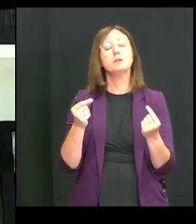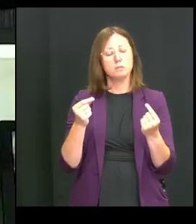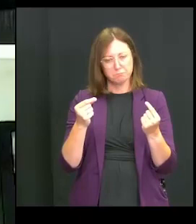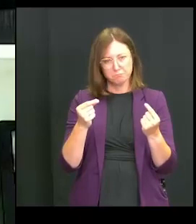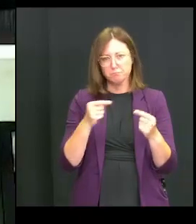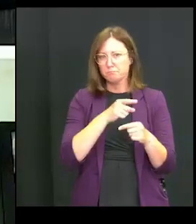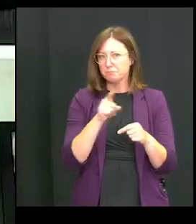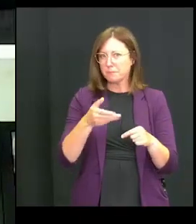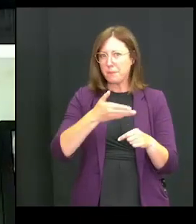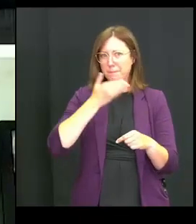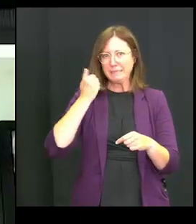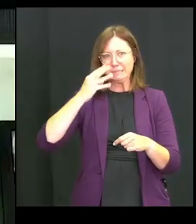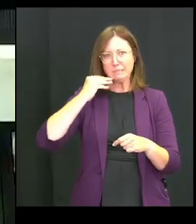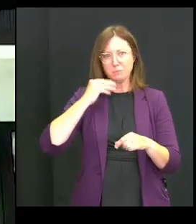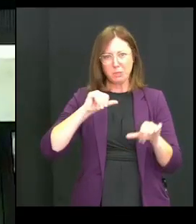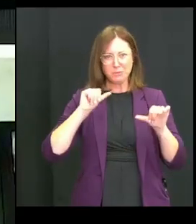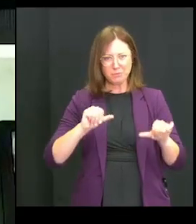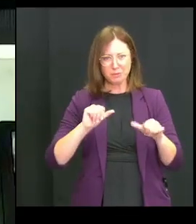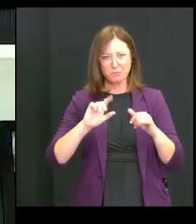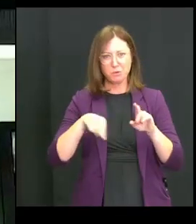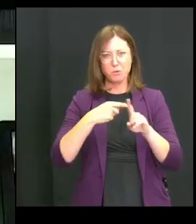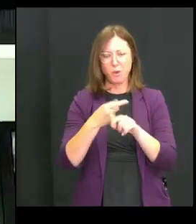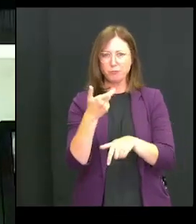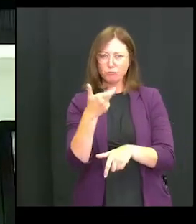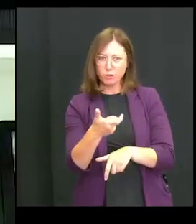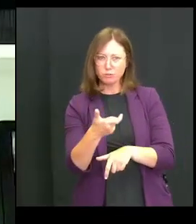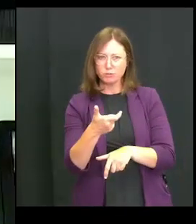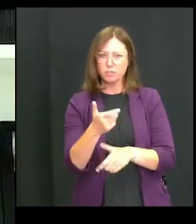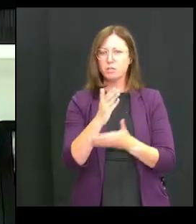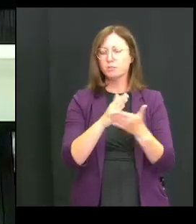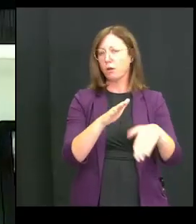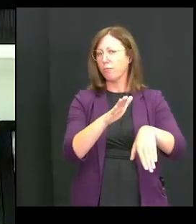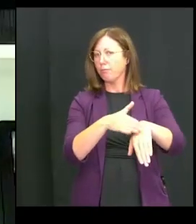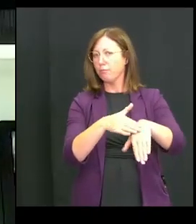you have the best experience you can joining us today. So I have a couple of tips for you.